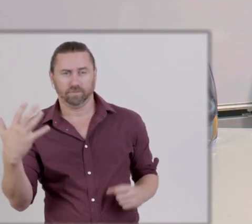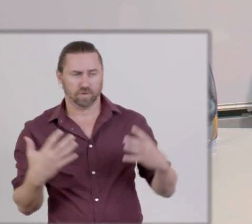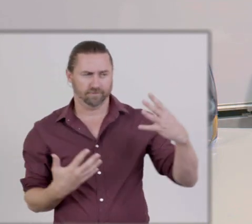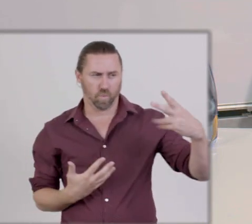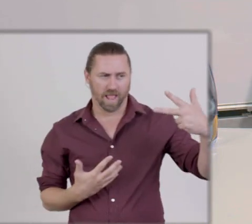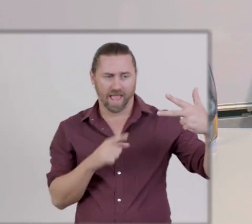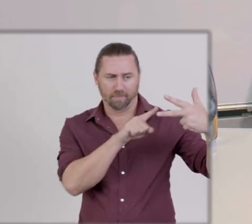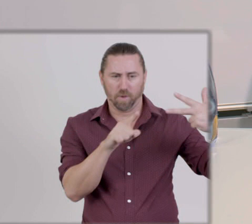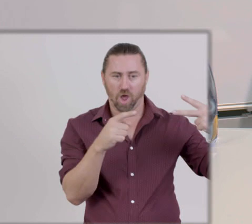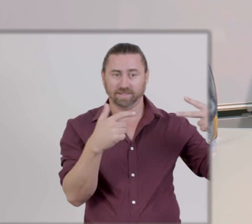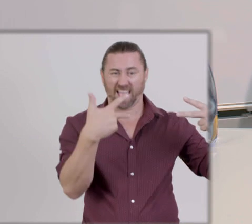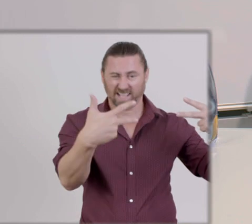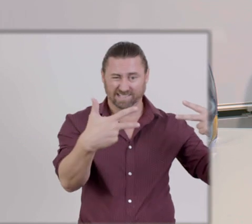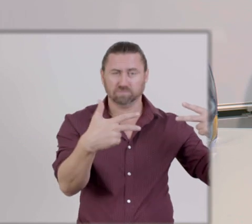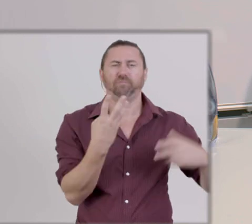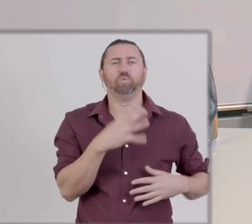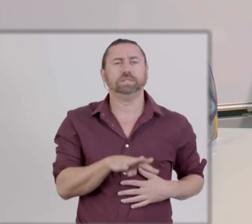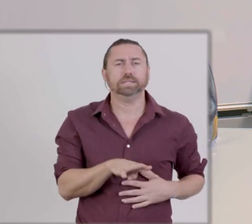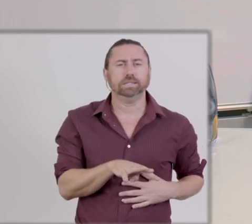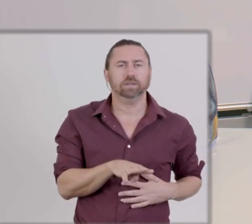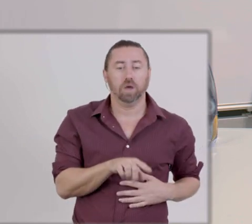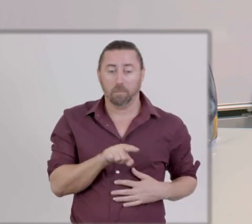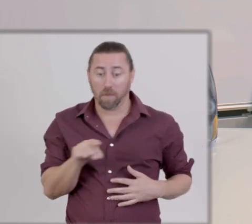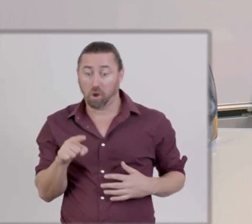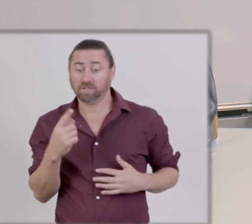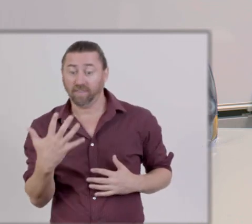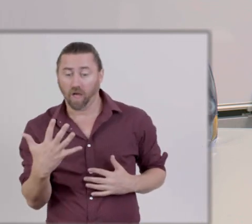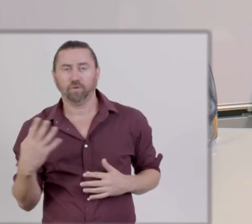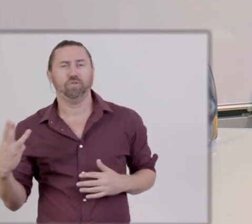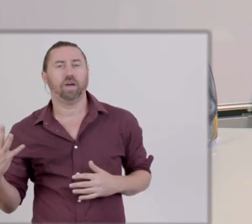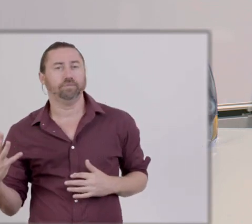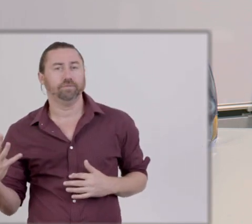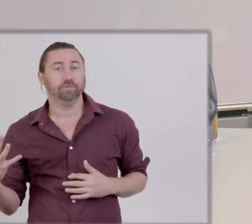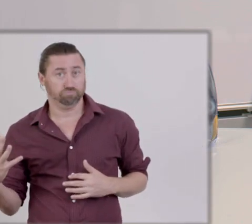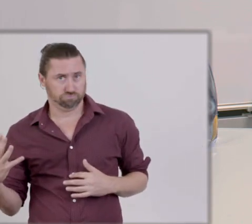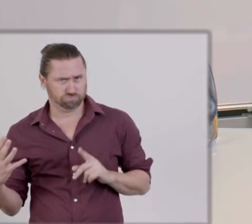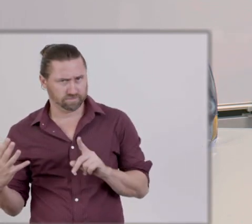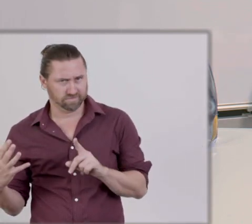48 subtract 8 is 40, subtract 5 is 35.